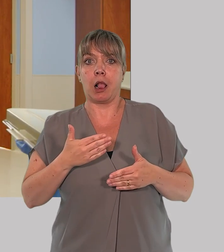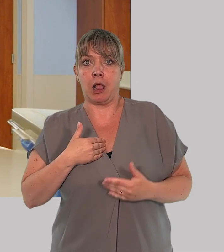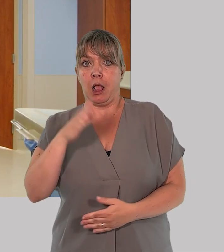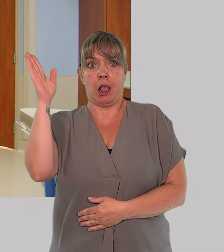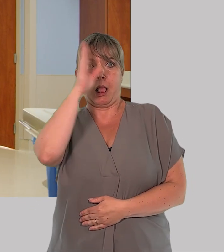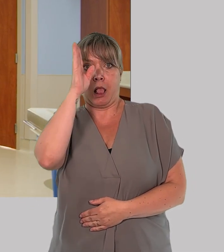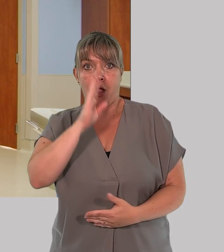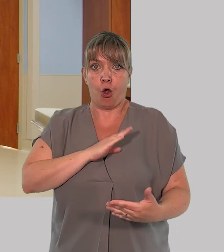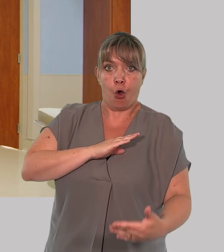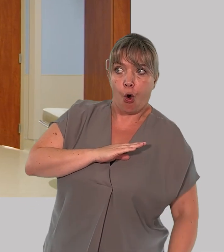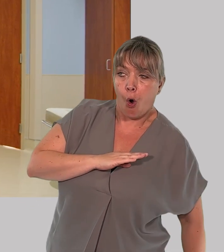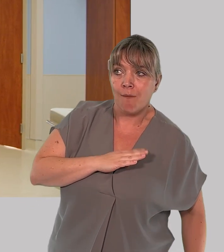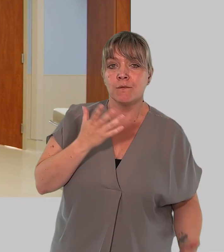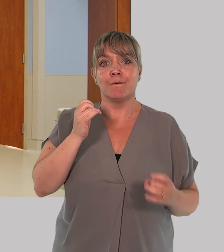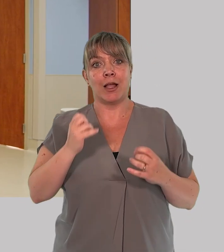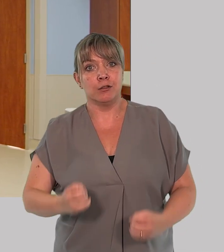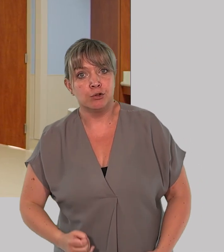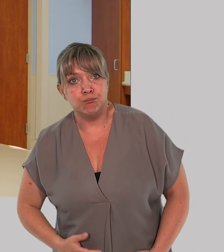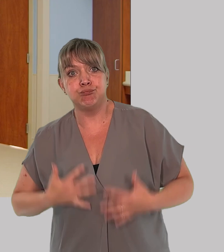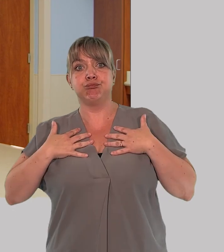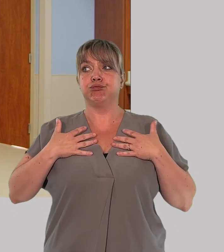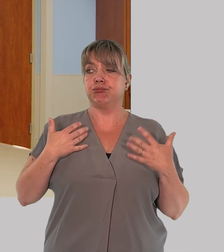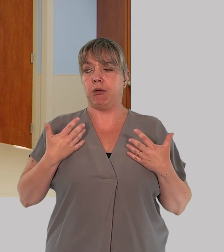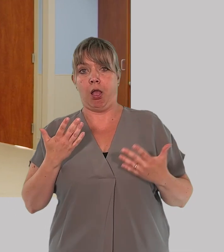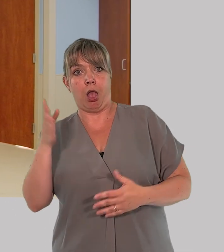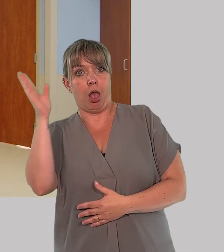And that is something that I will always take with me as a doctor moving forward.